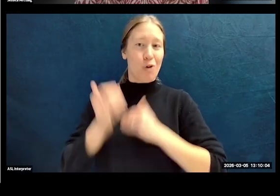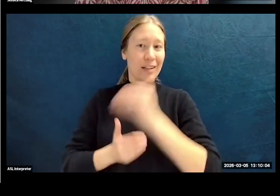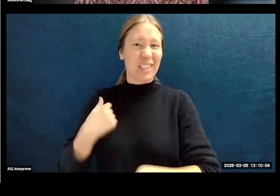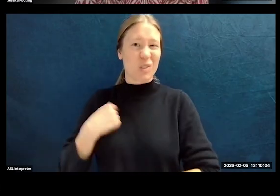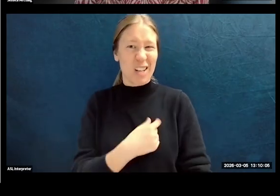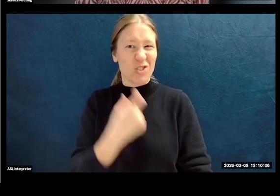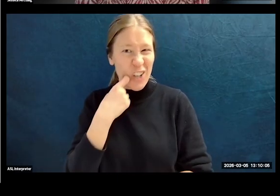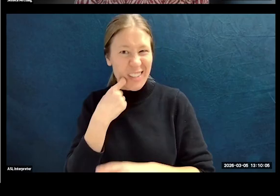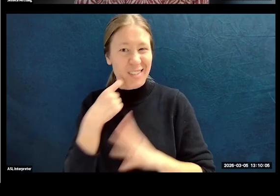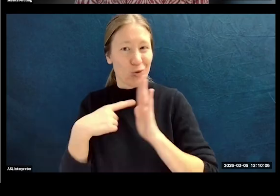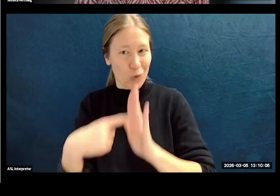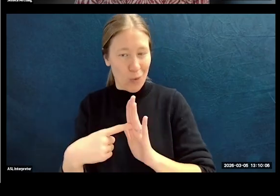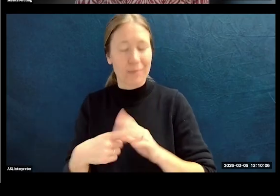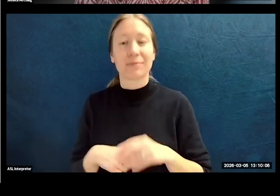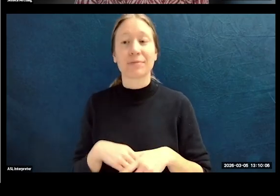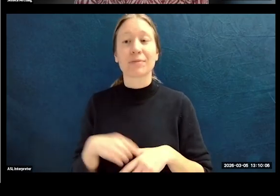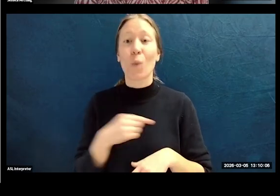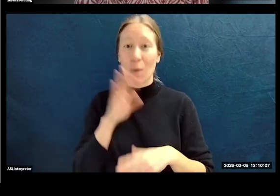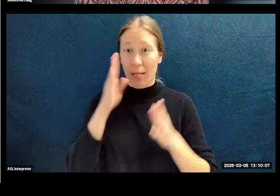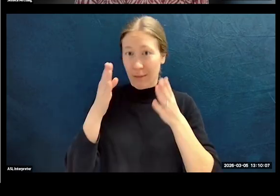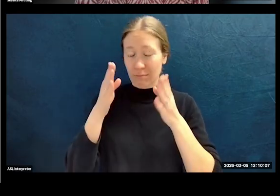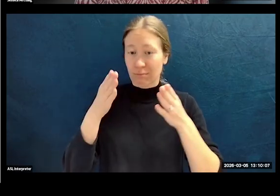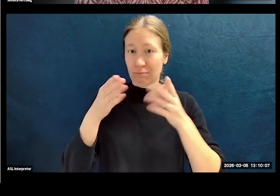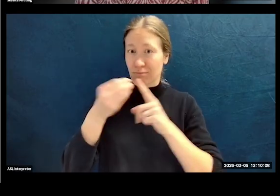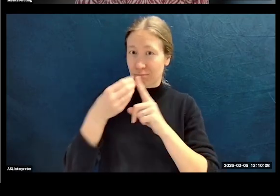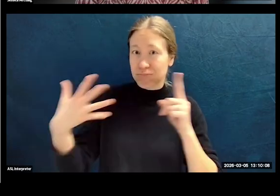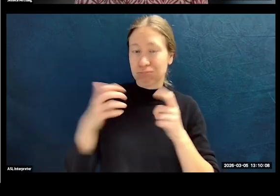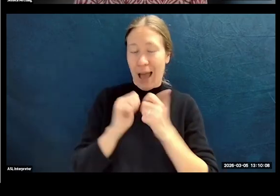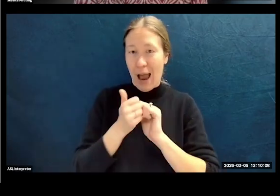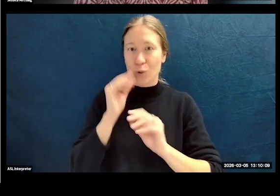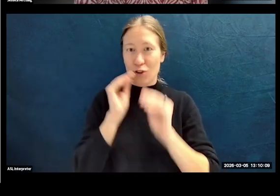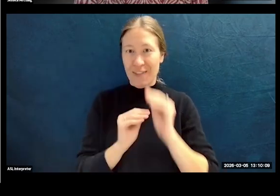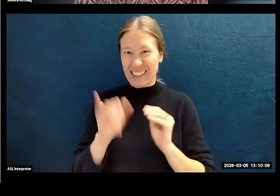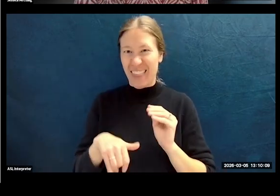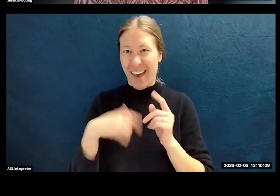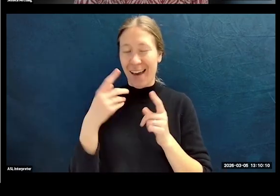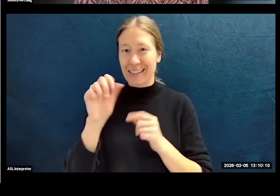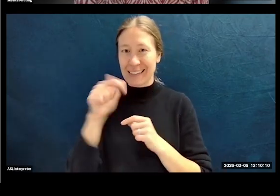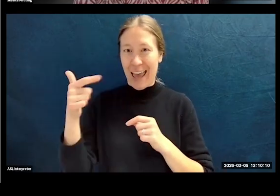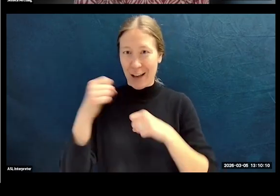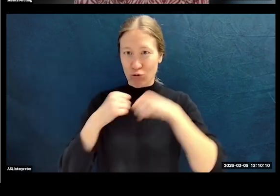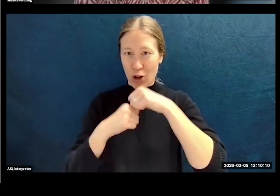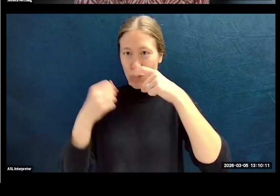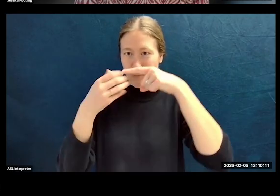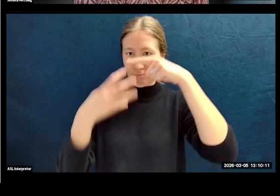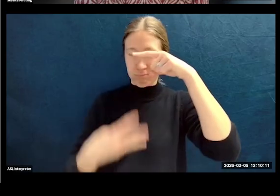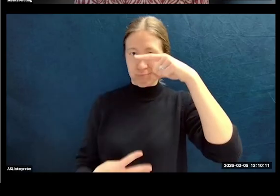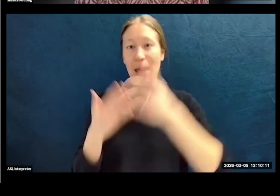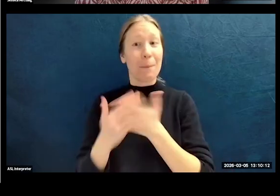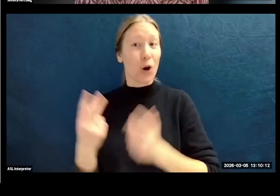And we're going to focus a lot on fixing up that tag structure in part two of this series. If you would like to practice